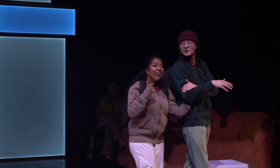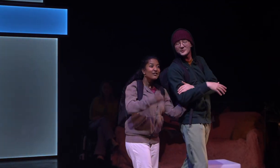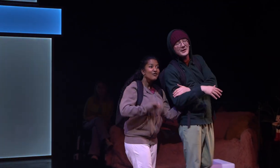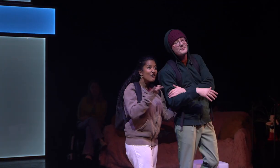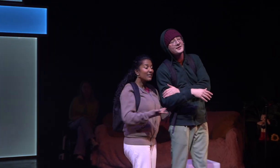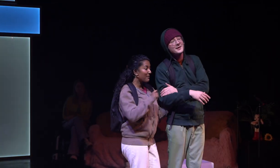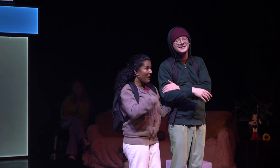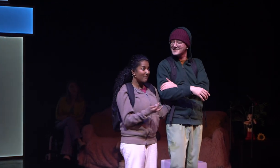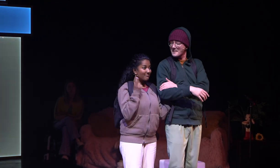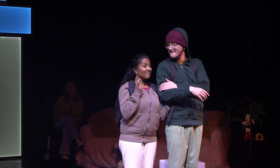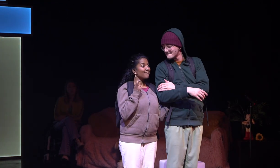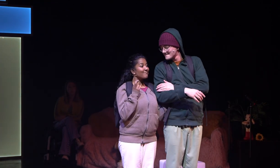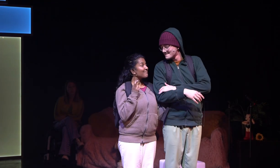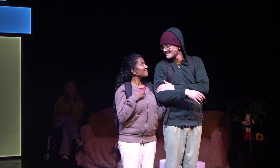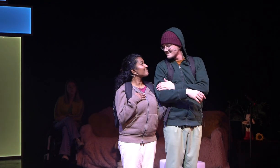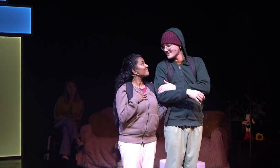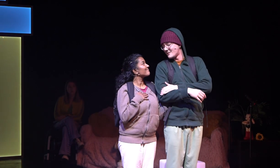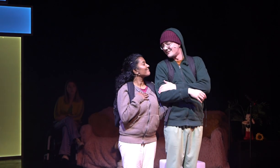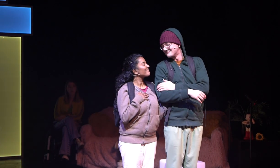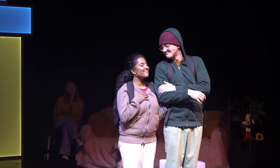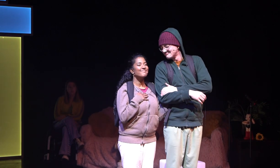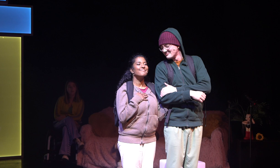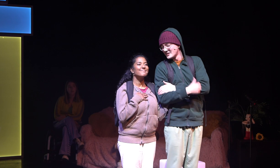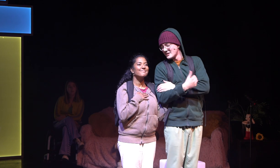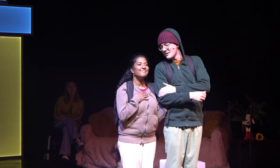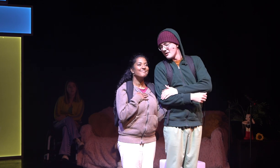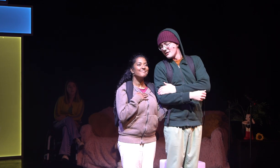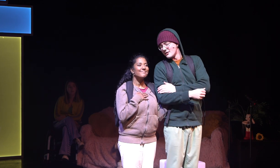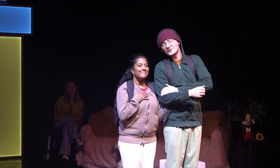like she's me new best mate.